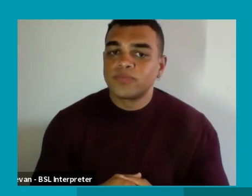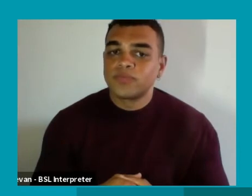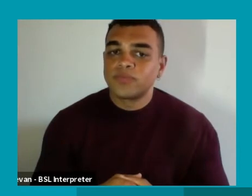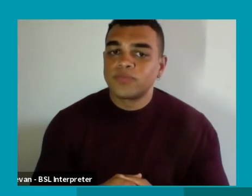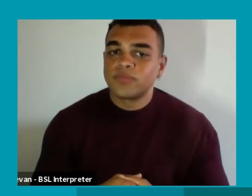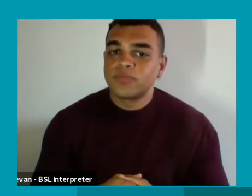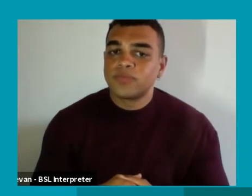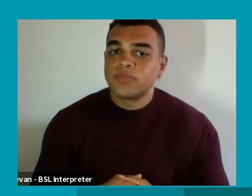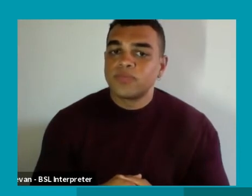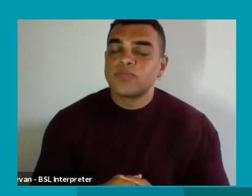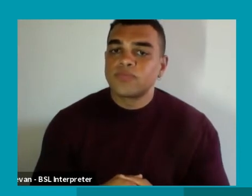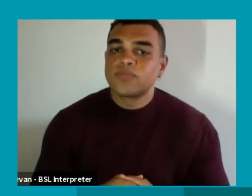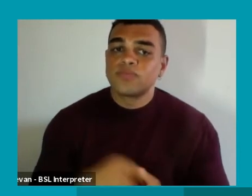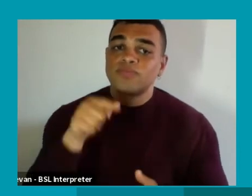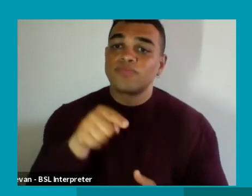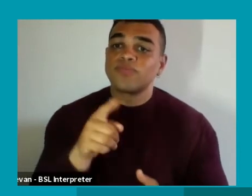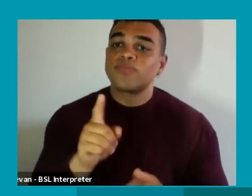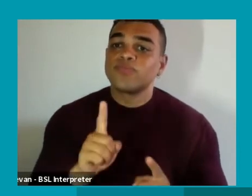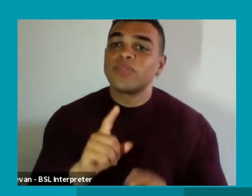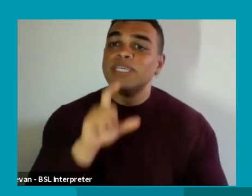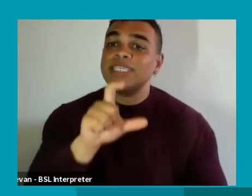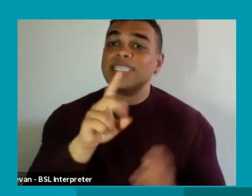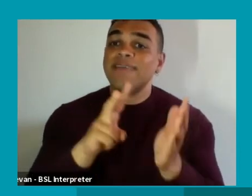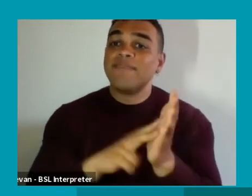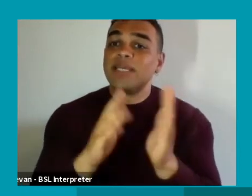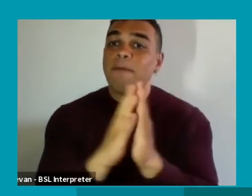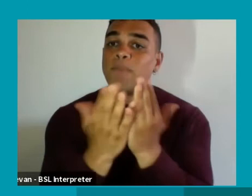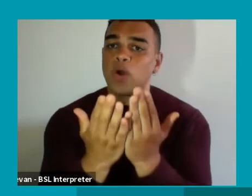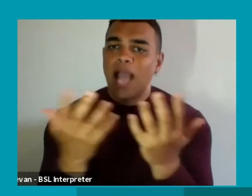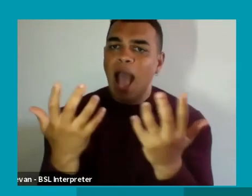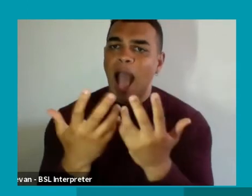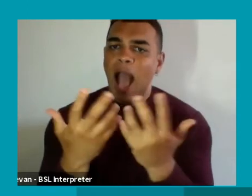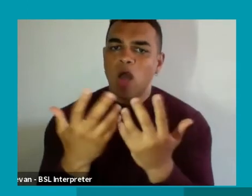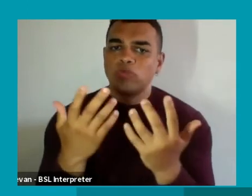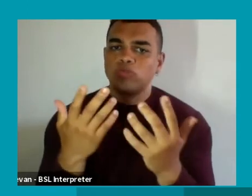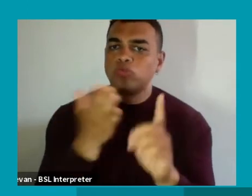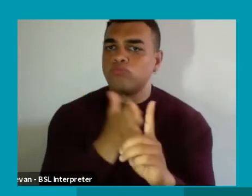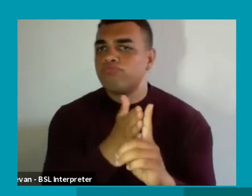write a winning CV by James Innes is useful. It is in a lot of libraries, so if you can't afford to buy it then